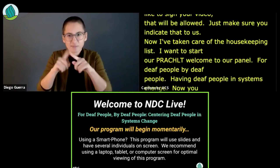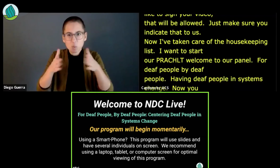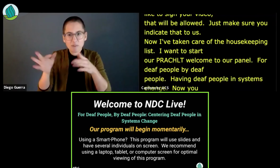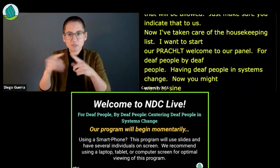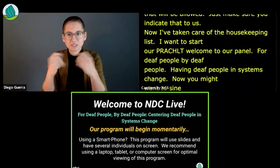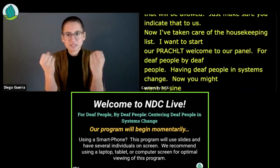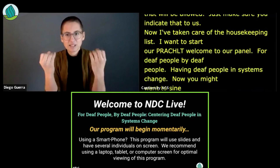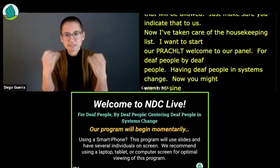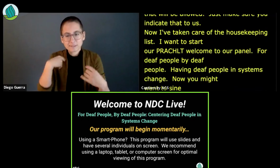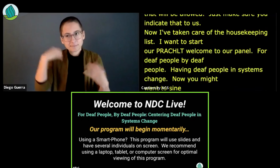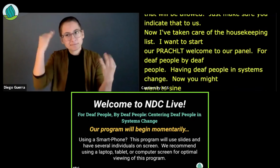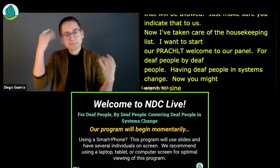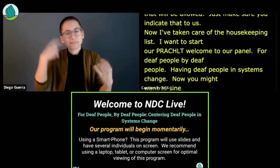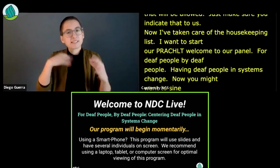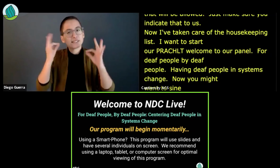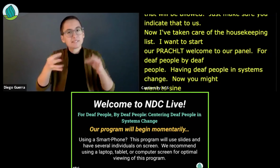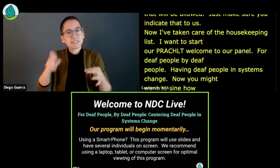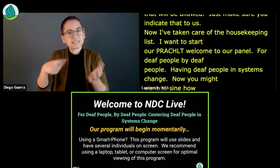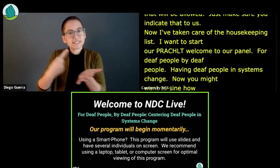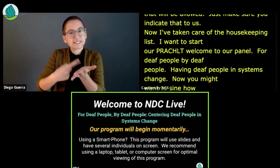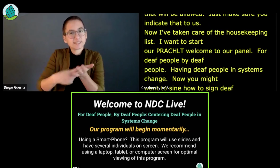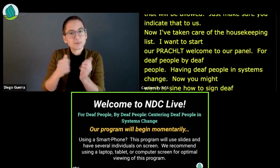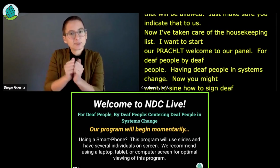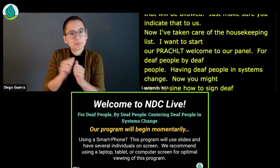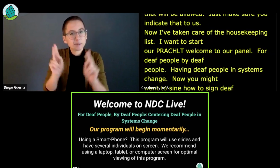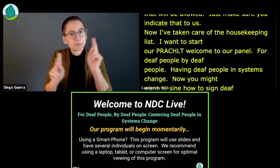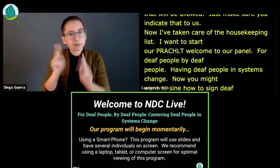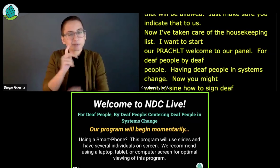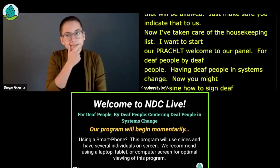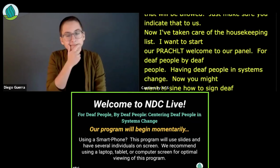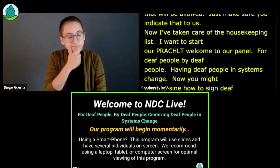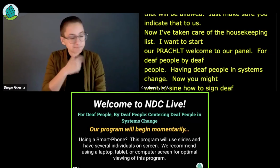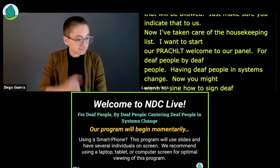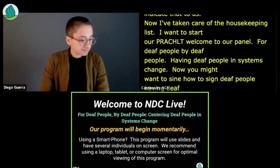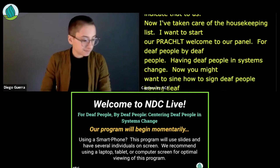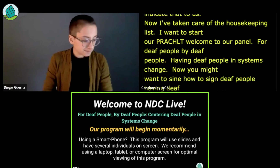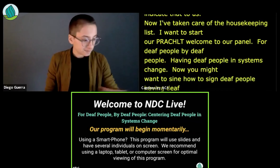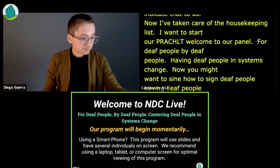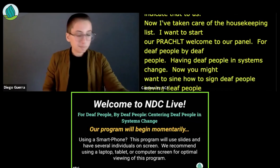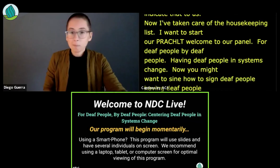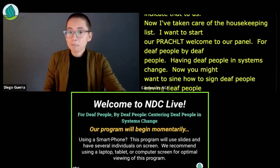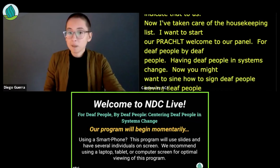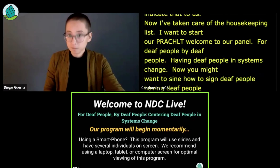There are a variety of ways to sign that, and I think it's a discussion that definitely needs to be had with more folks.